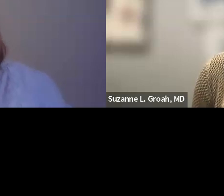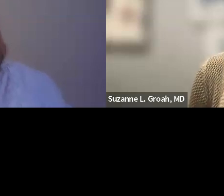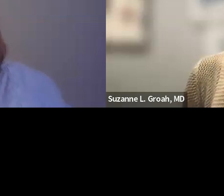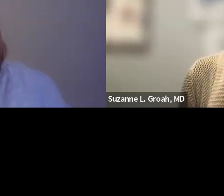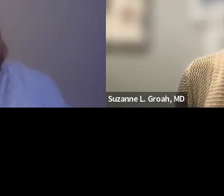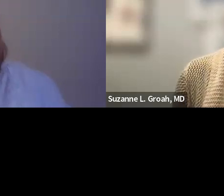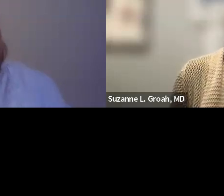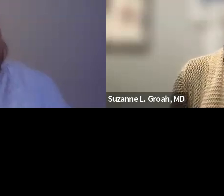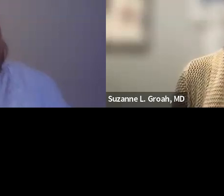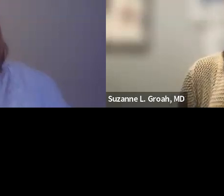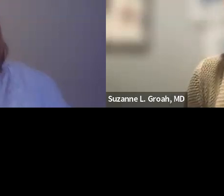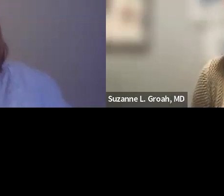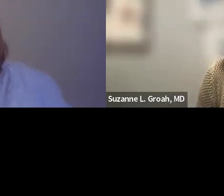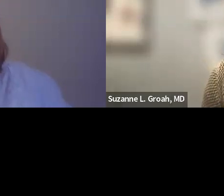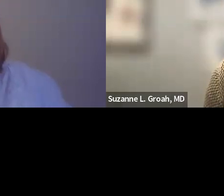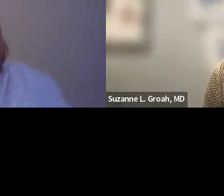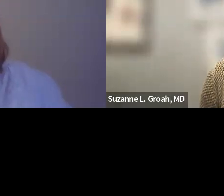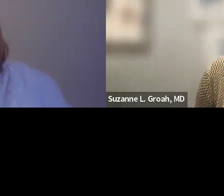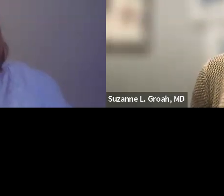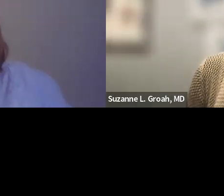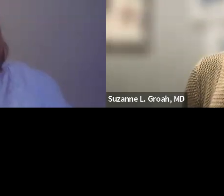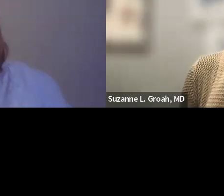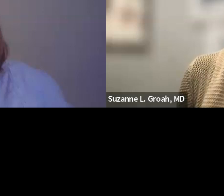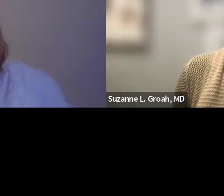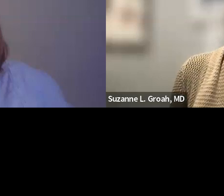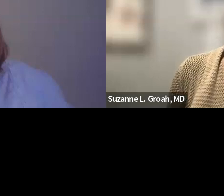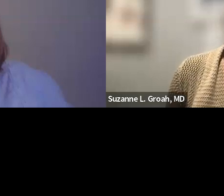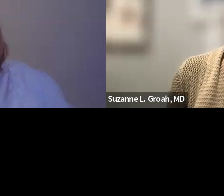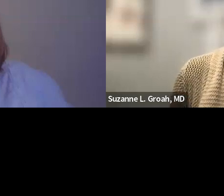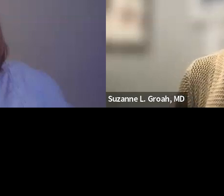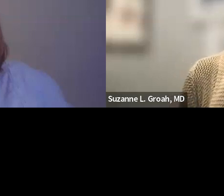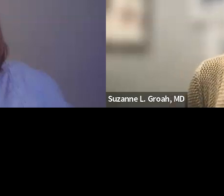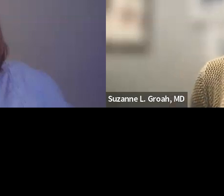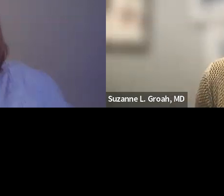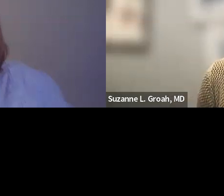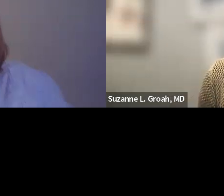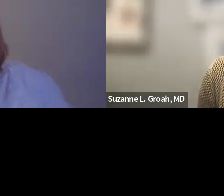I was thinking of orthopedics or family practice or neurology, because those were all my favorite things.